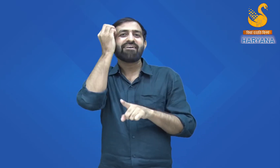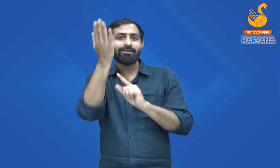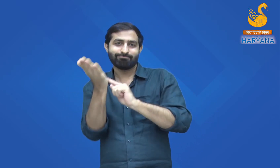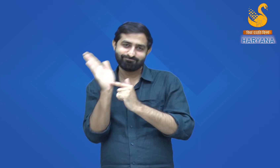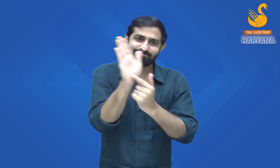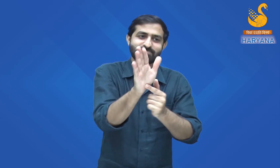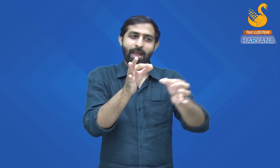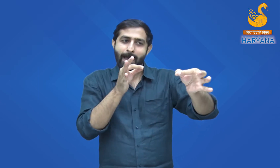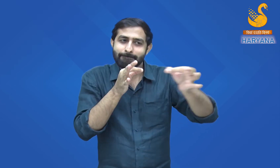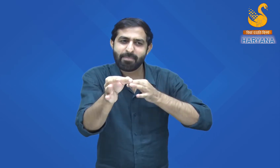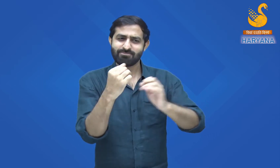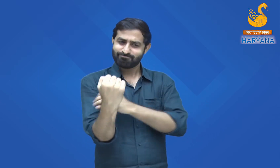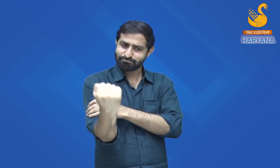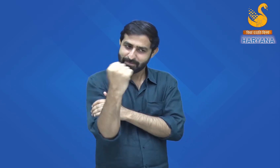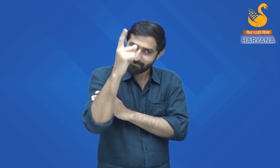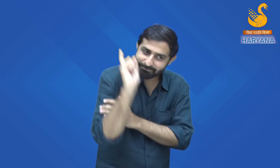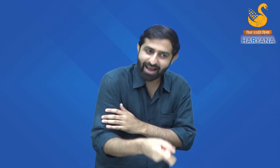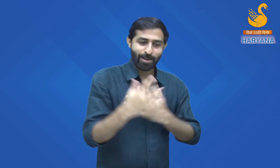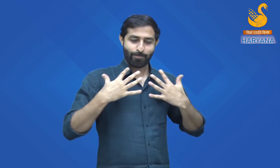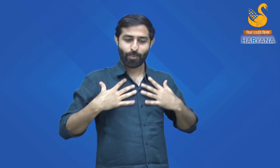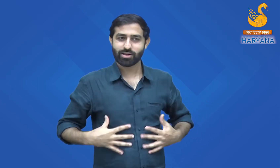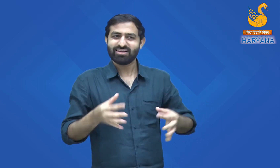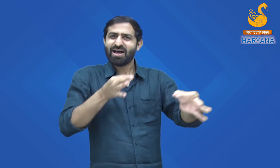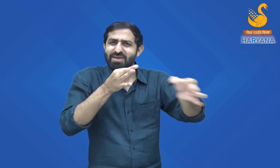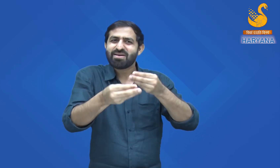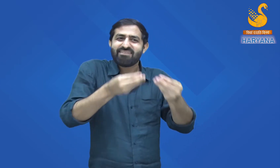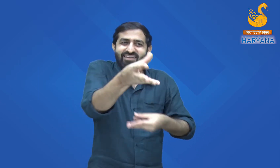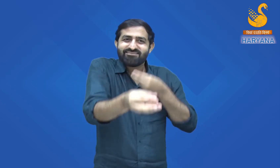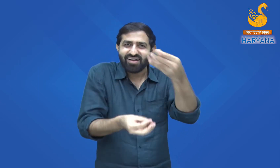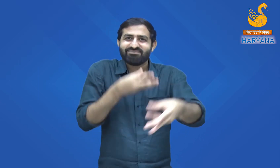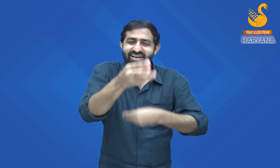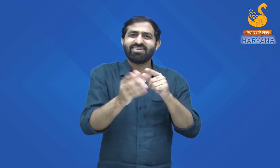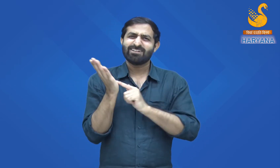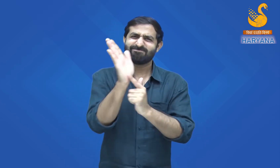our Freedom Fighters kindled a national awakening for Independence,